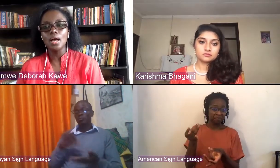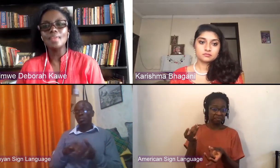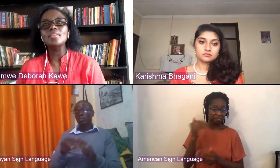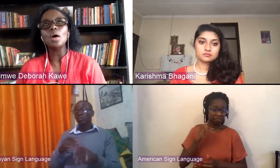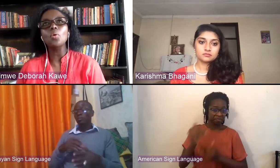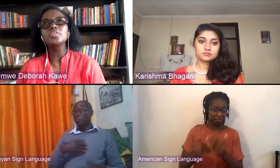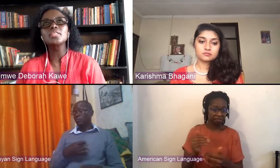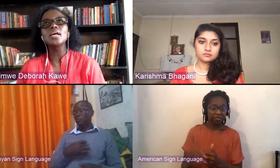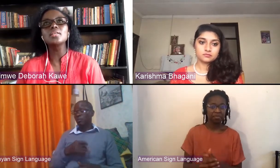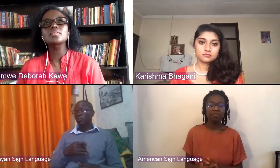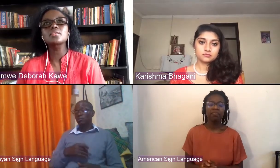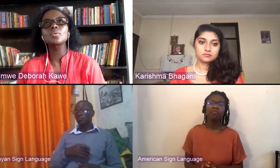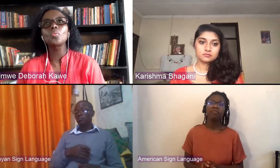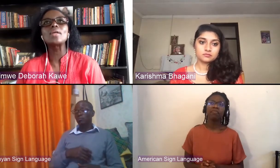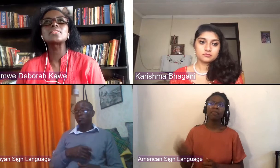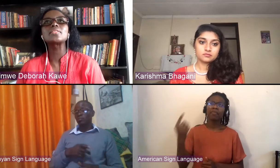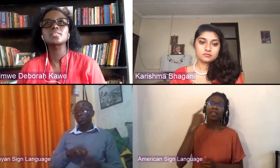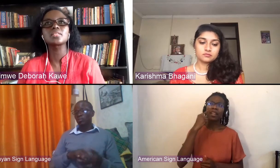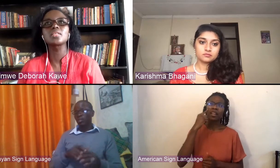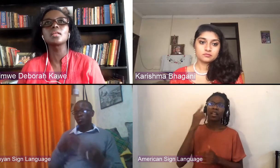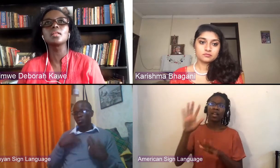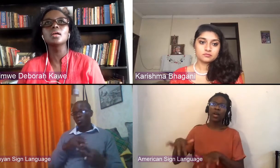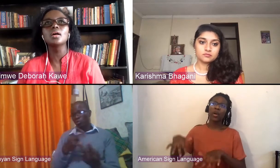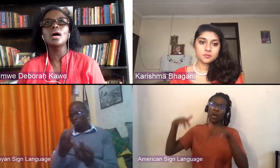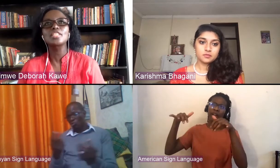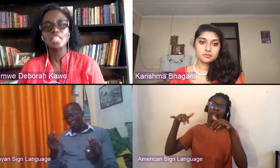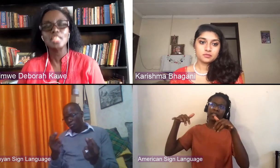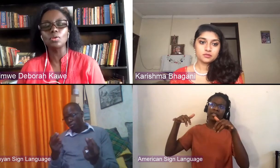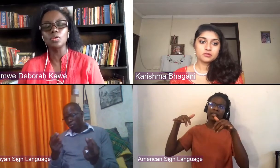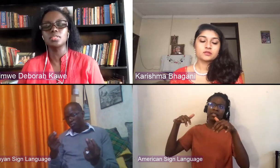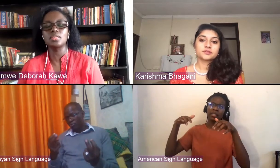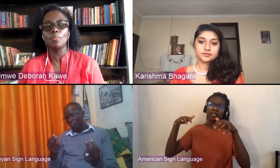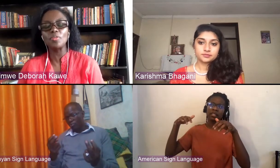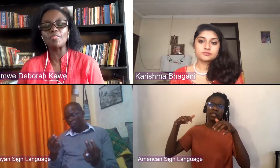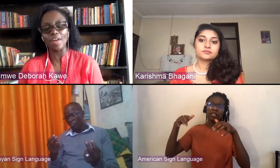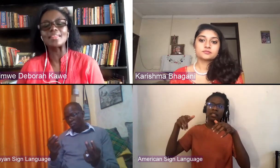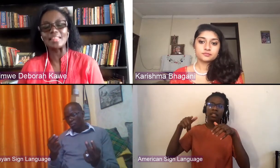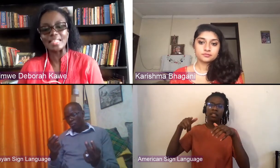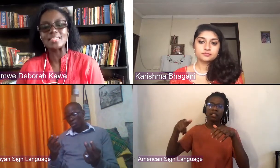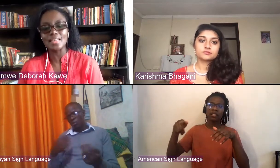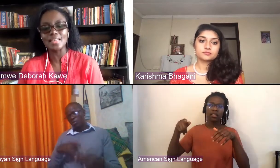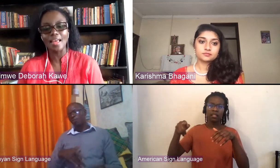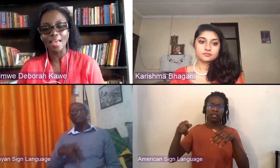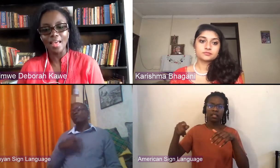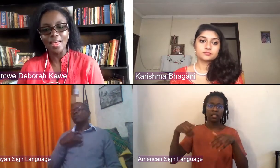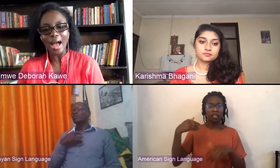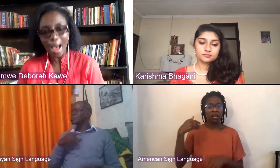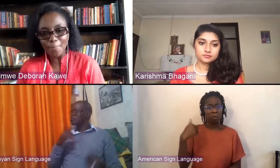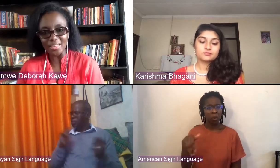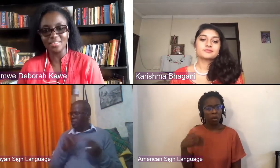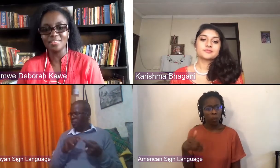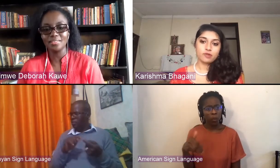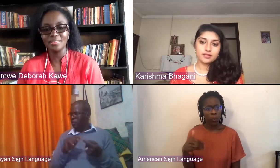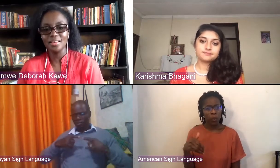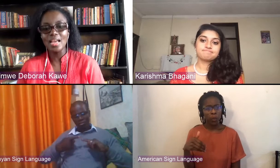I think the audience was still at a loss about the fact that this happened